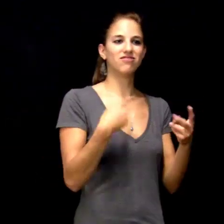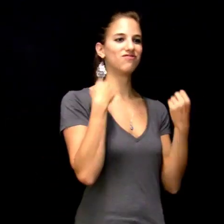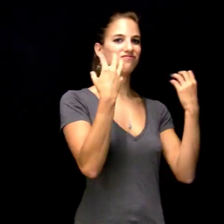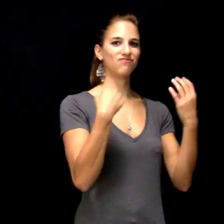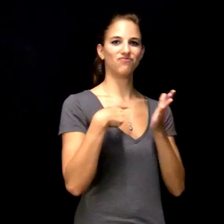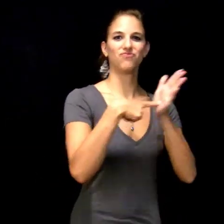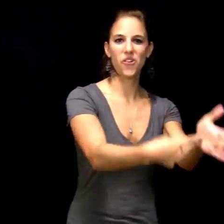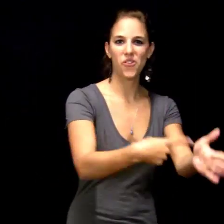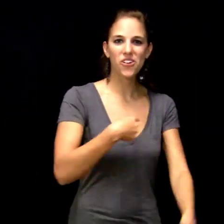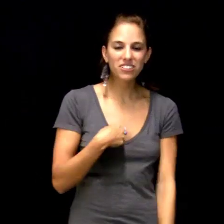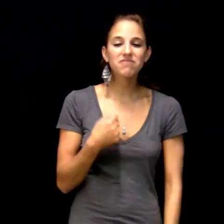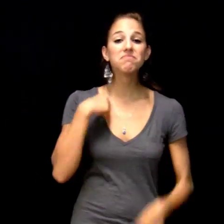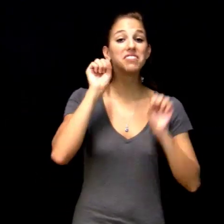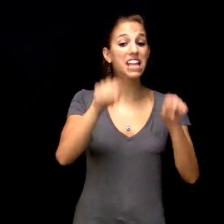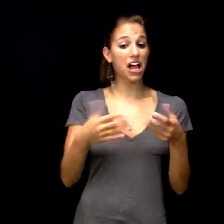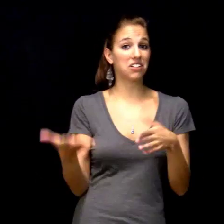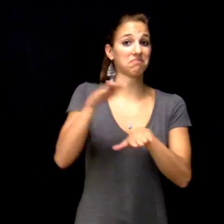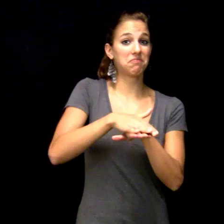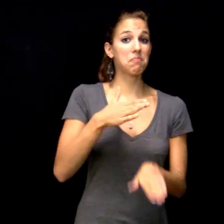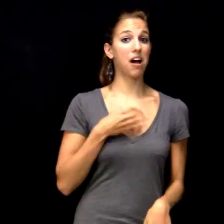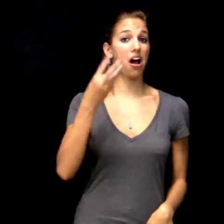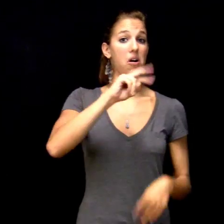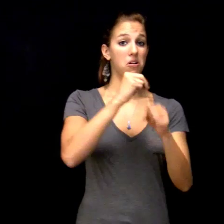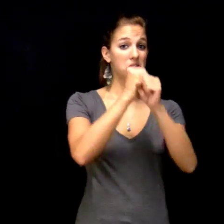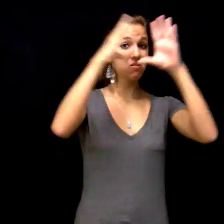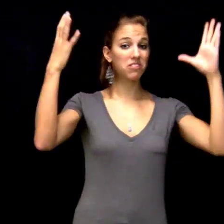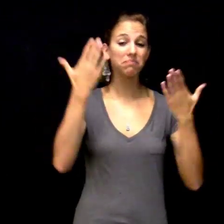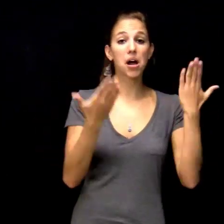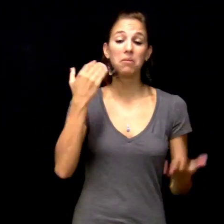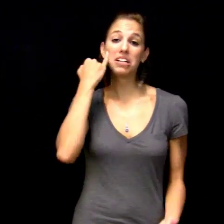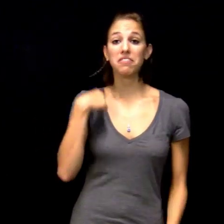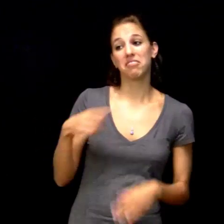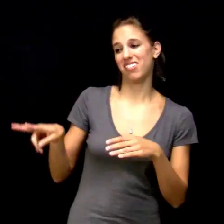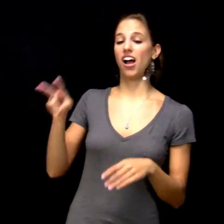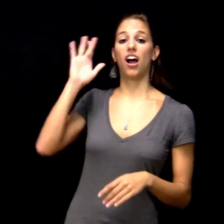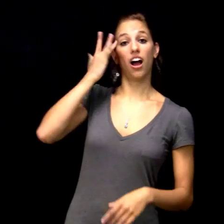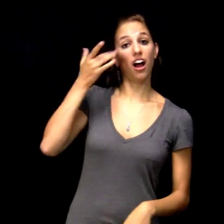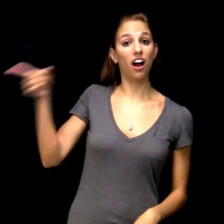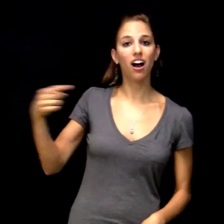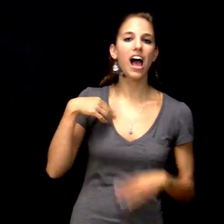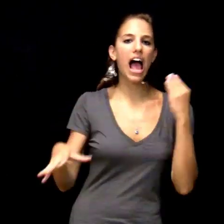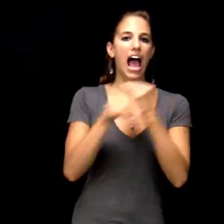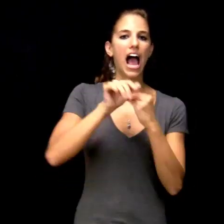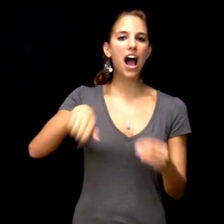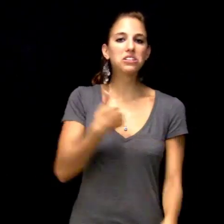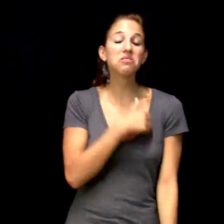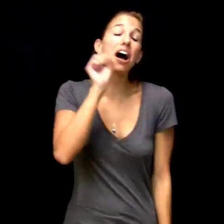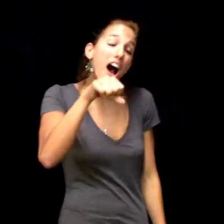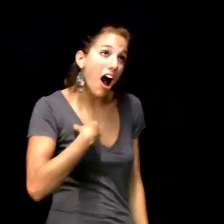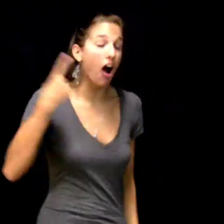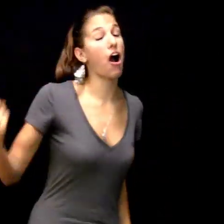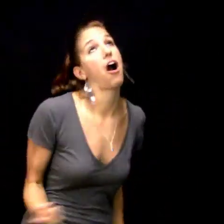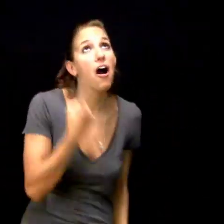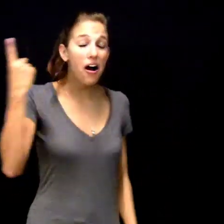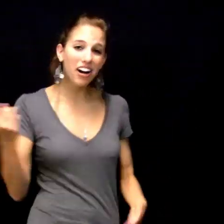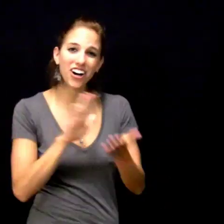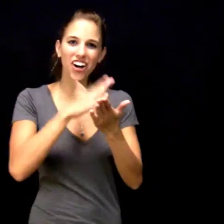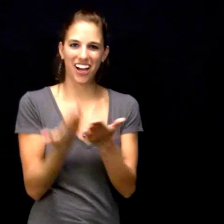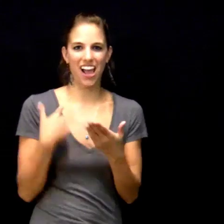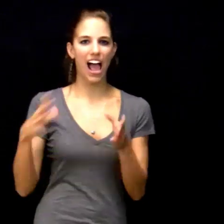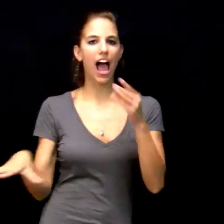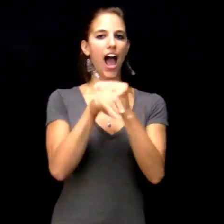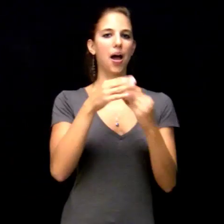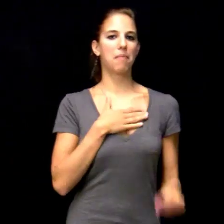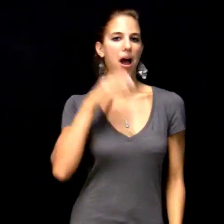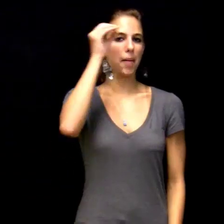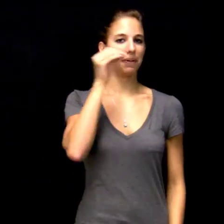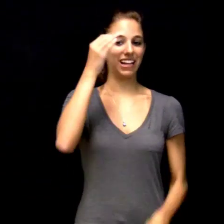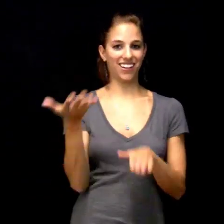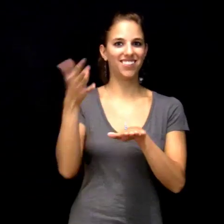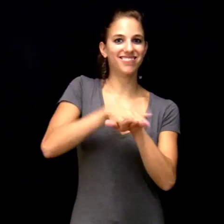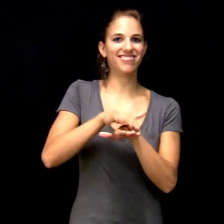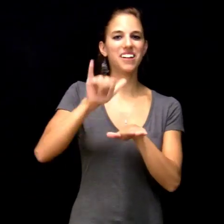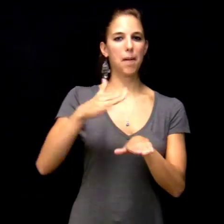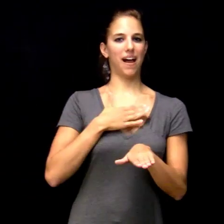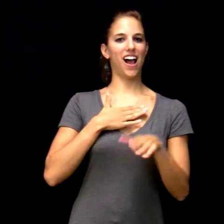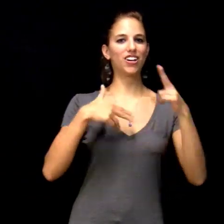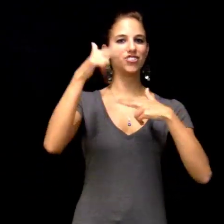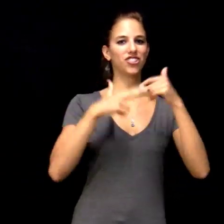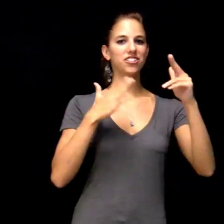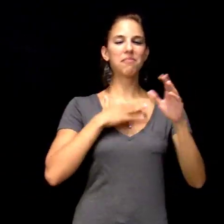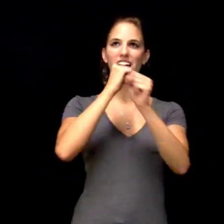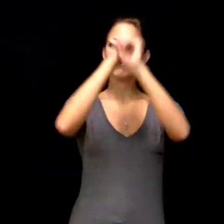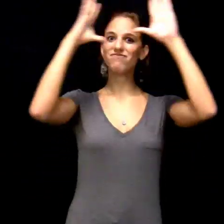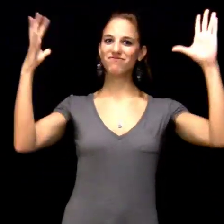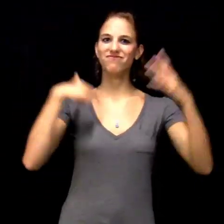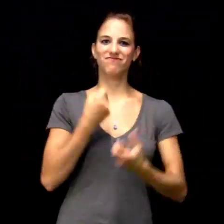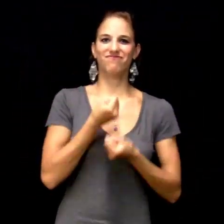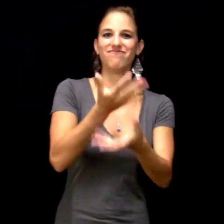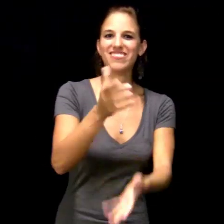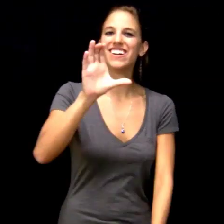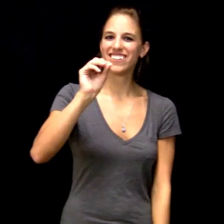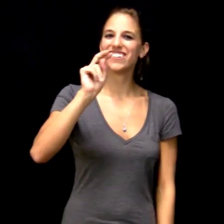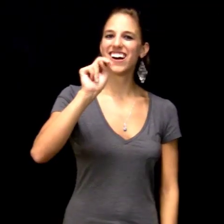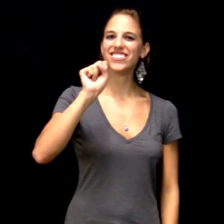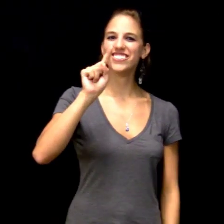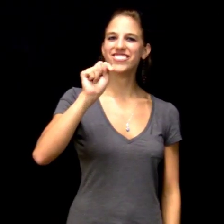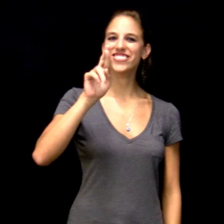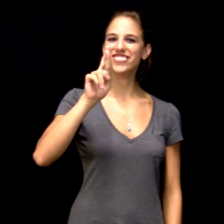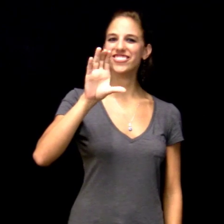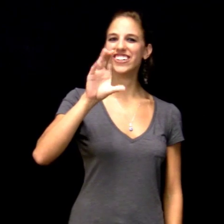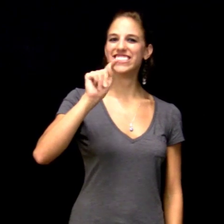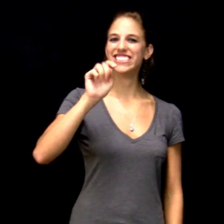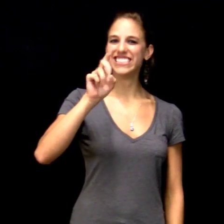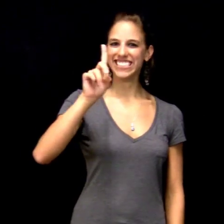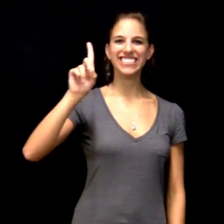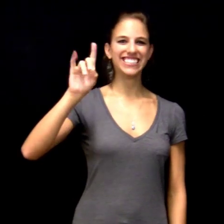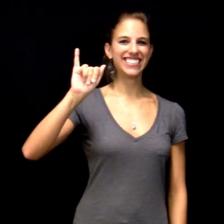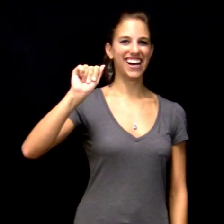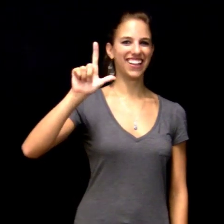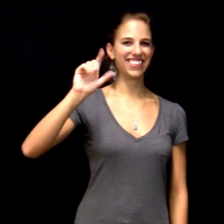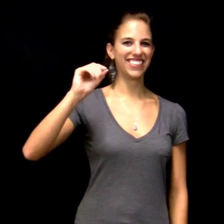are able to include their opinions such as using exaggerated expressions in the constructed dialogue.